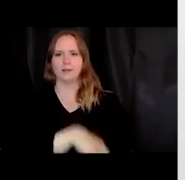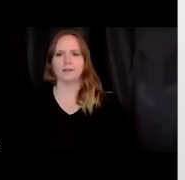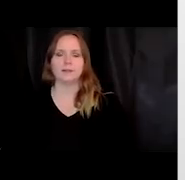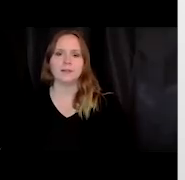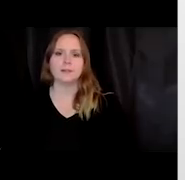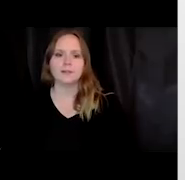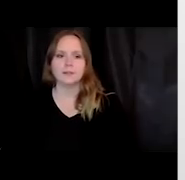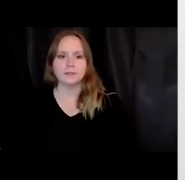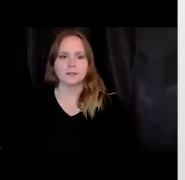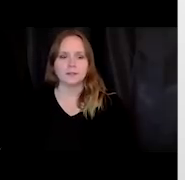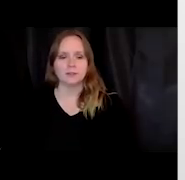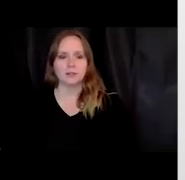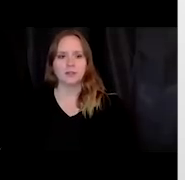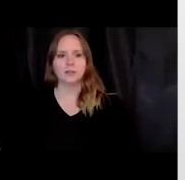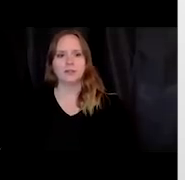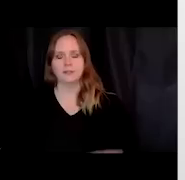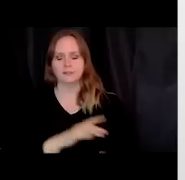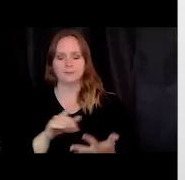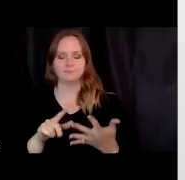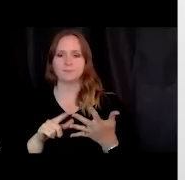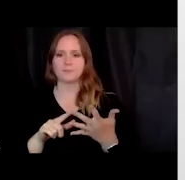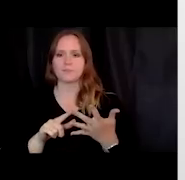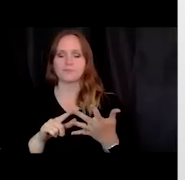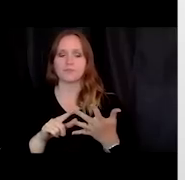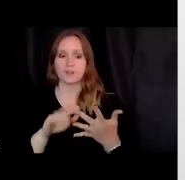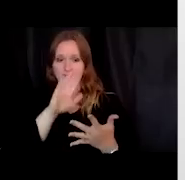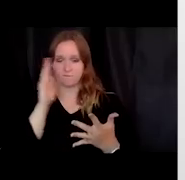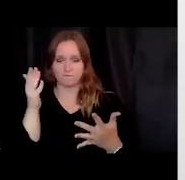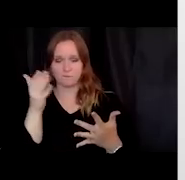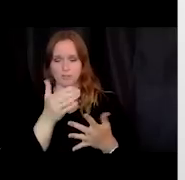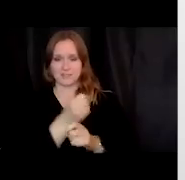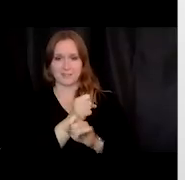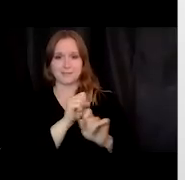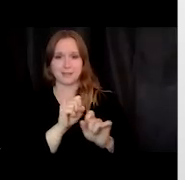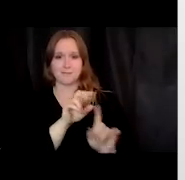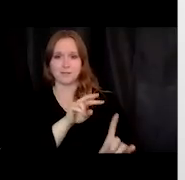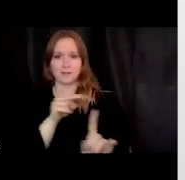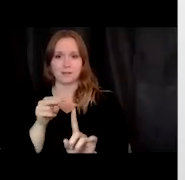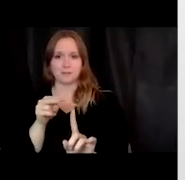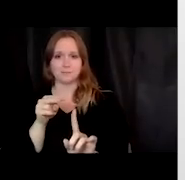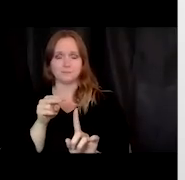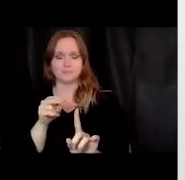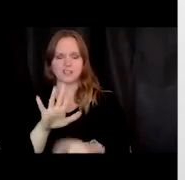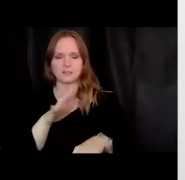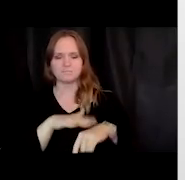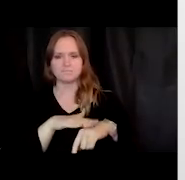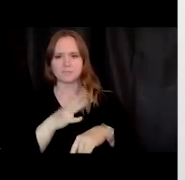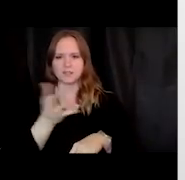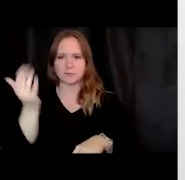Focus on the safety aspect that's always helpful. And to be aware that cleaning processes not happen overnight.